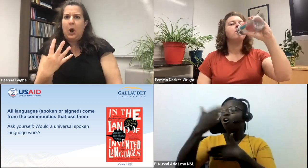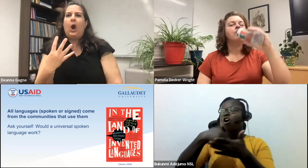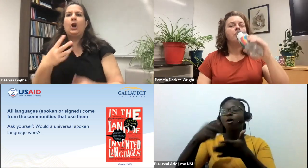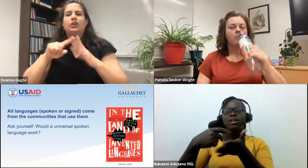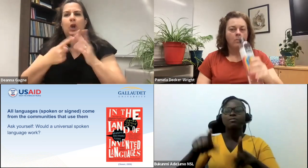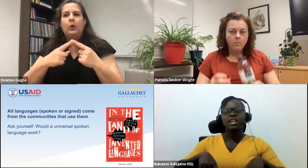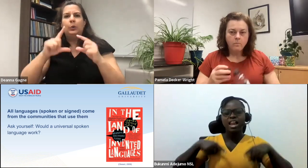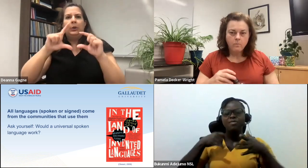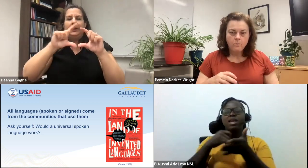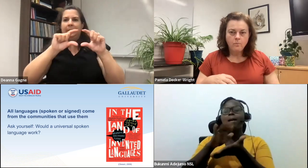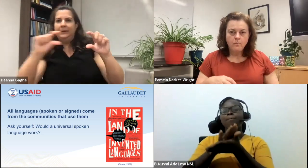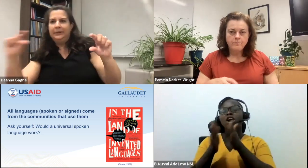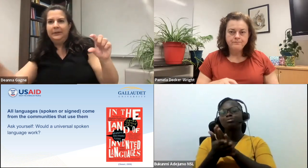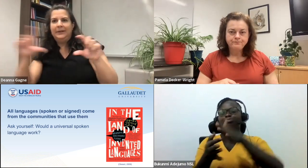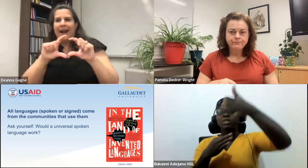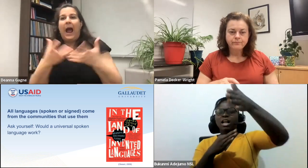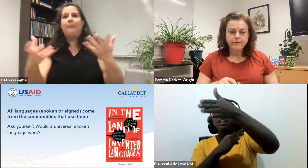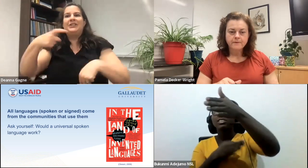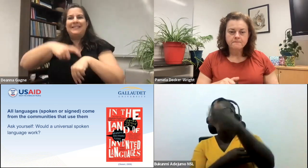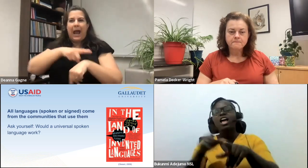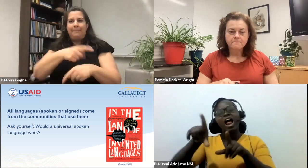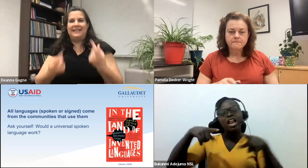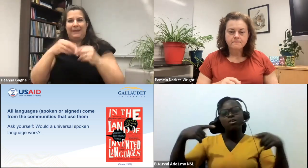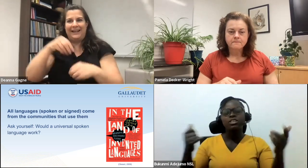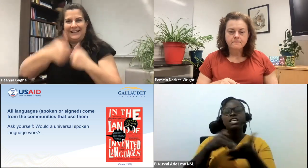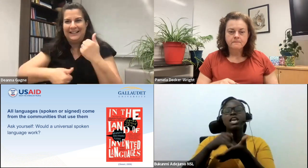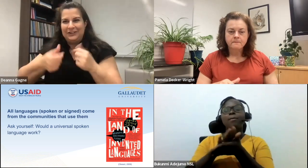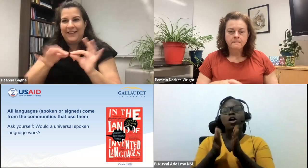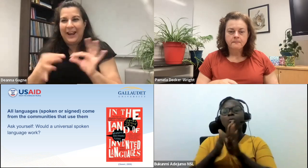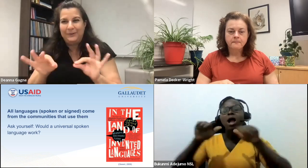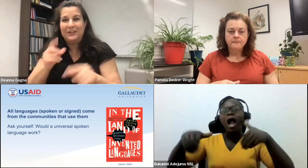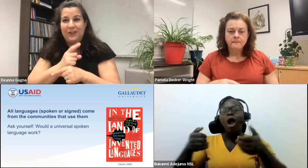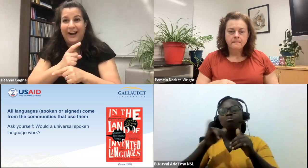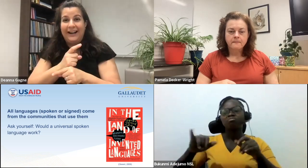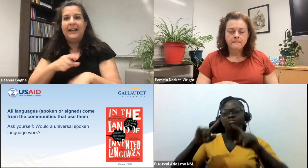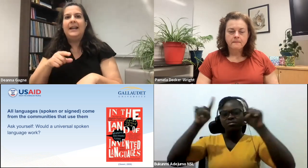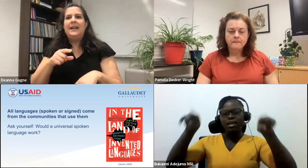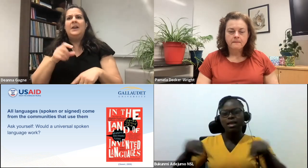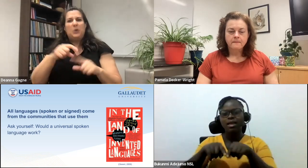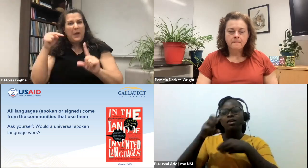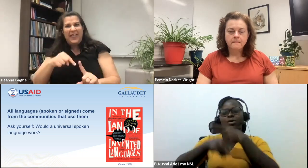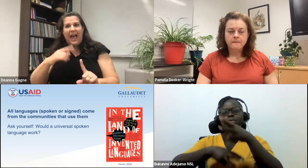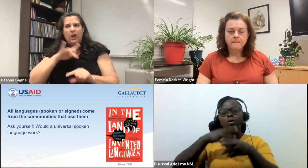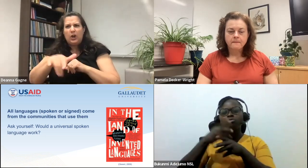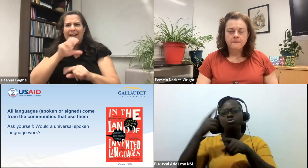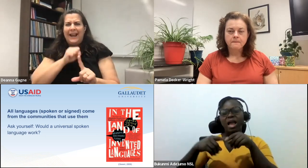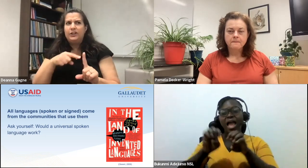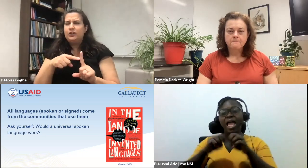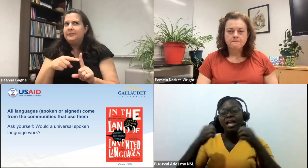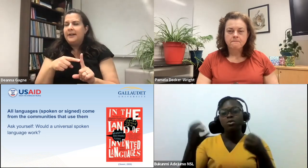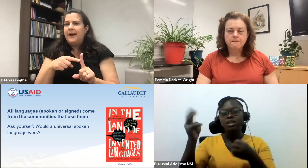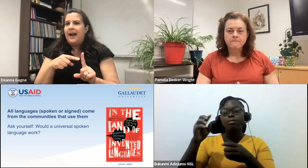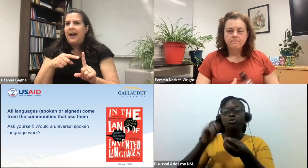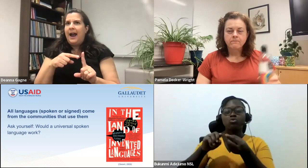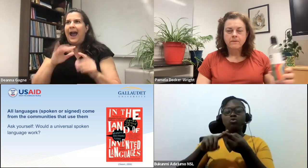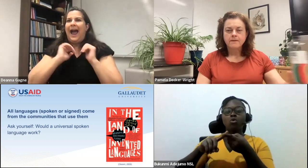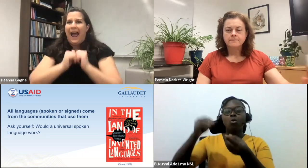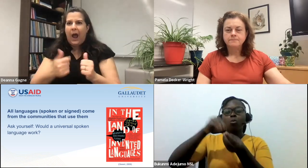3, 4 languages. At that point we start tapering off how much time they can spend in each language when we pack more languages into that early